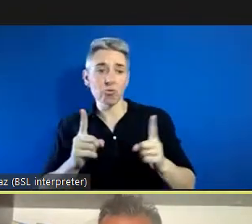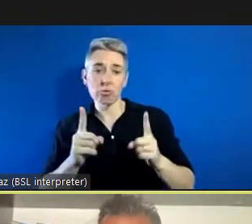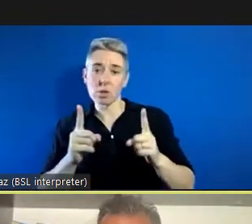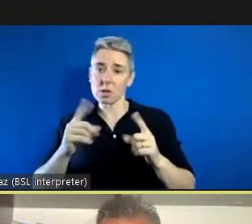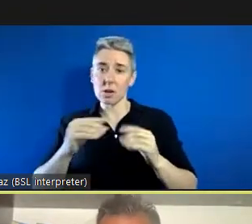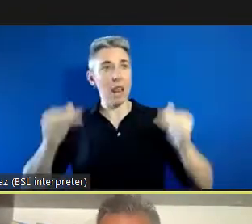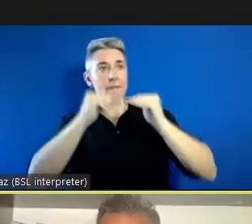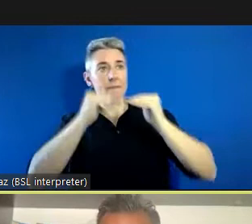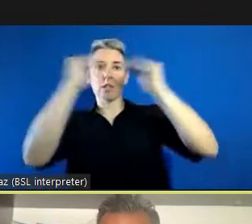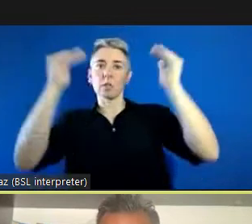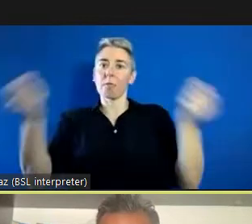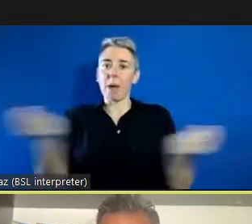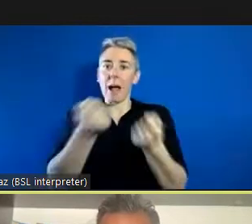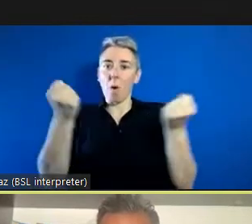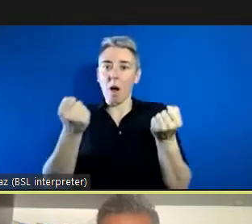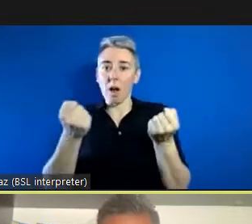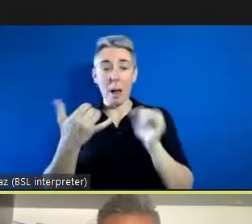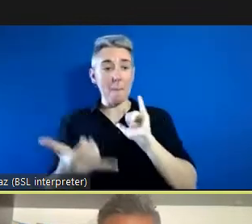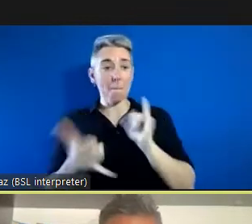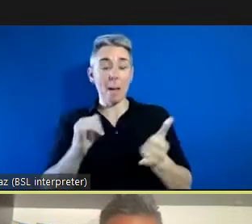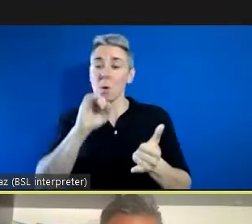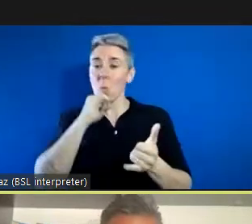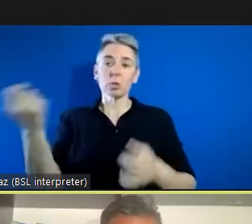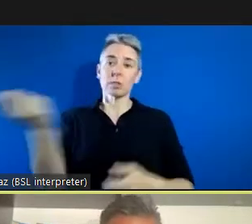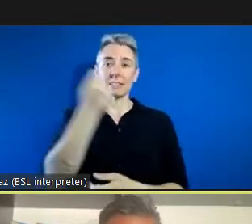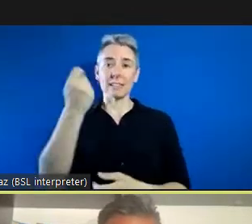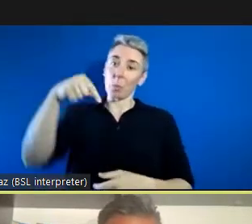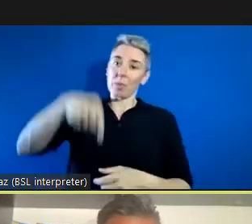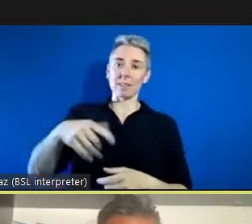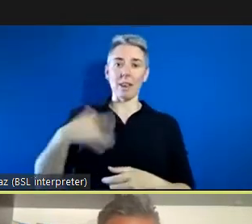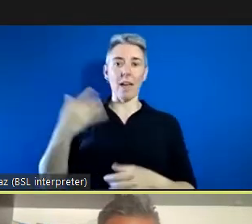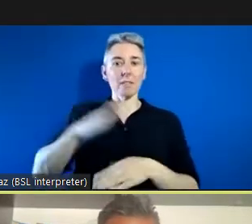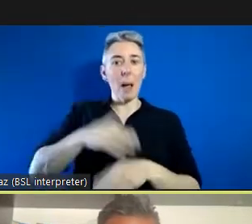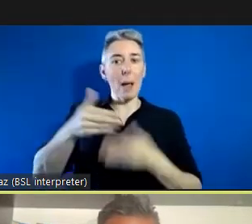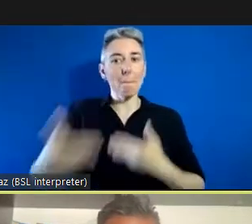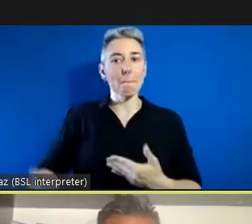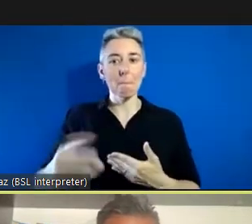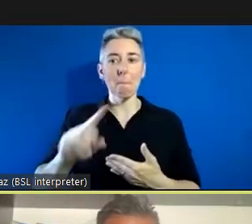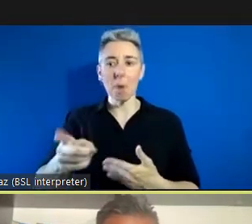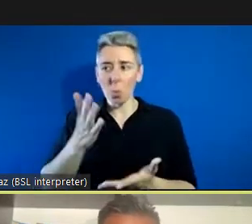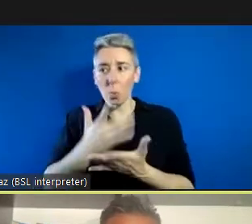But we do start those implement those seeds today. On the next slide is really a course I'm inviting